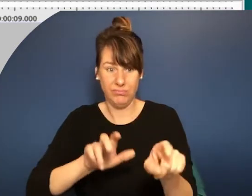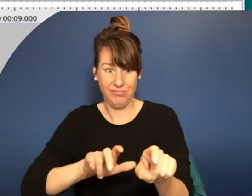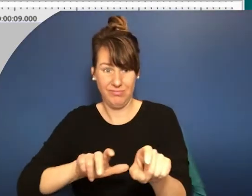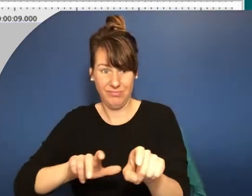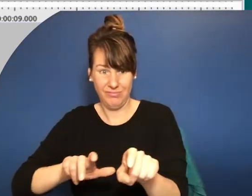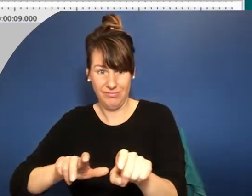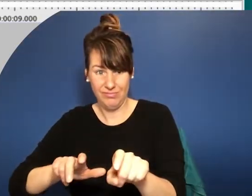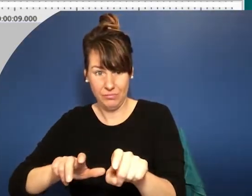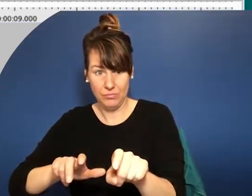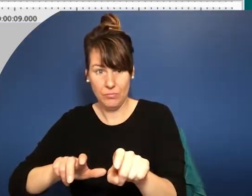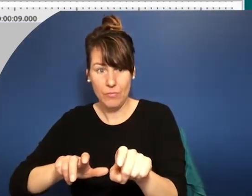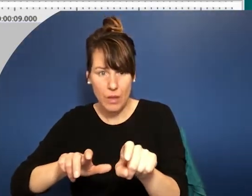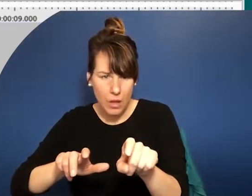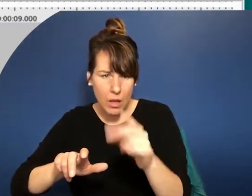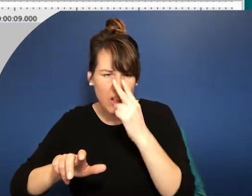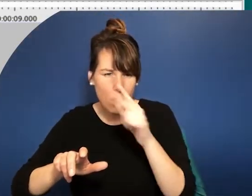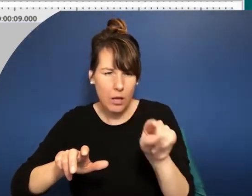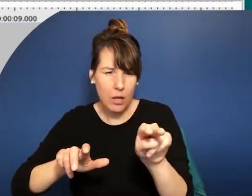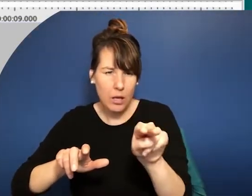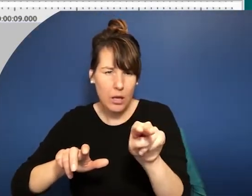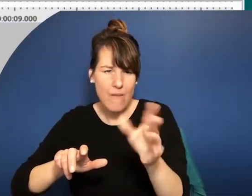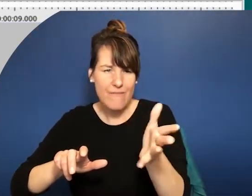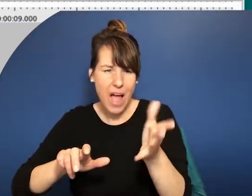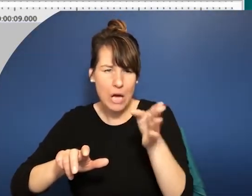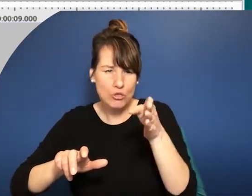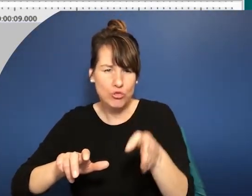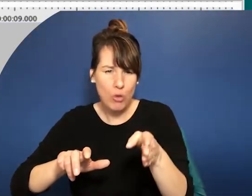Now this is the first sign that I'm interested in. OK.